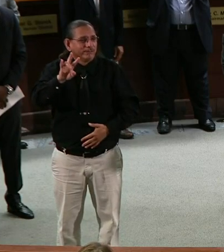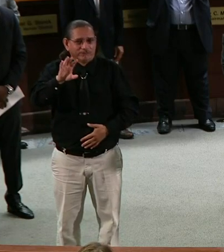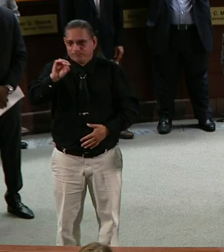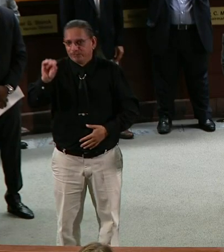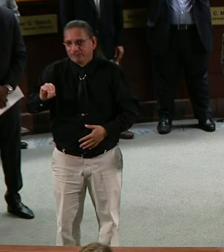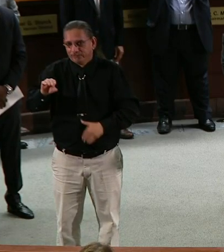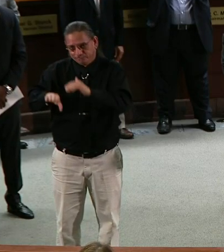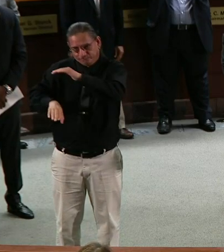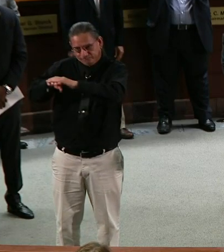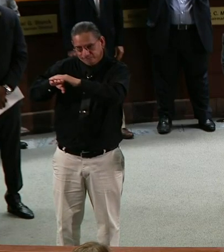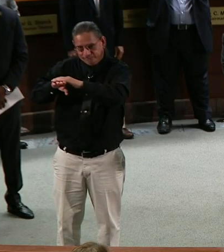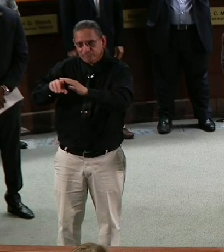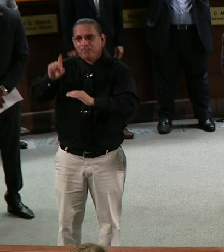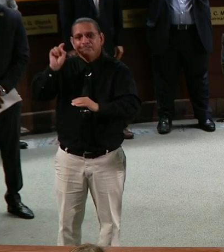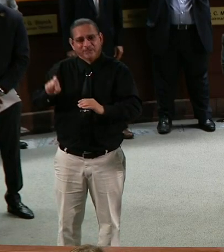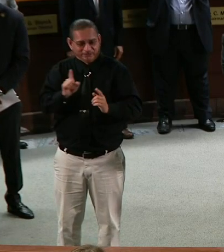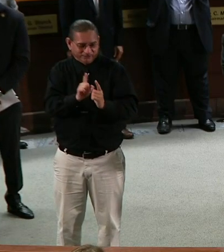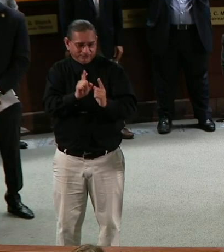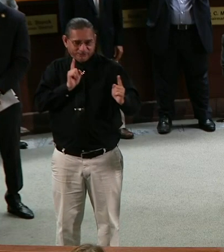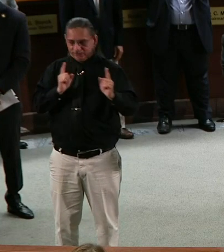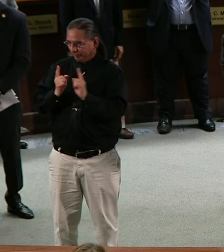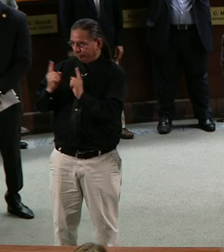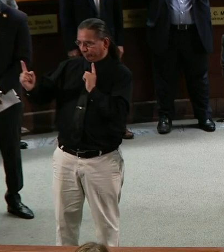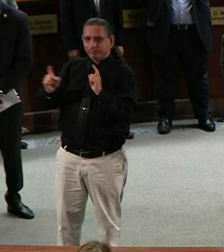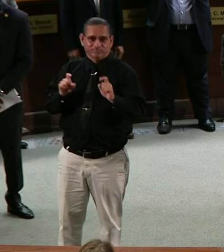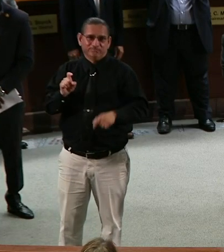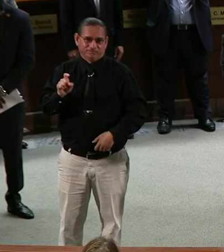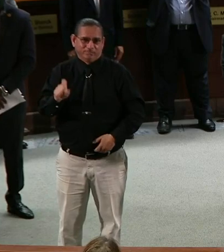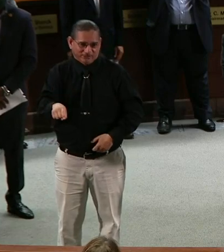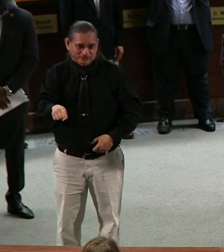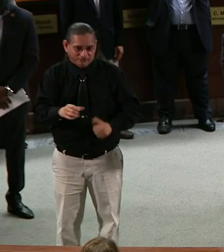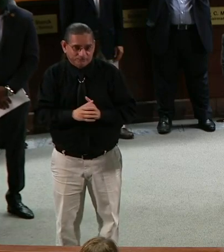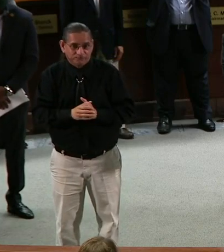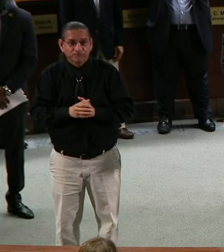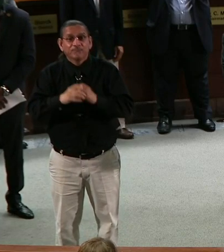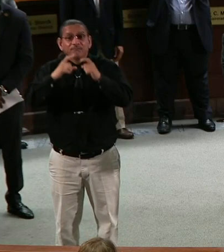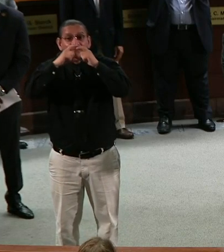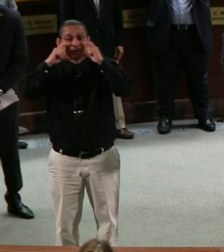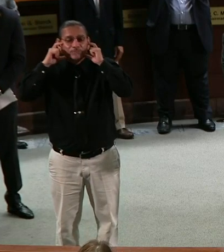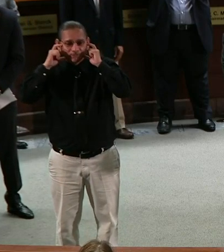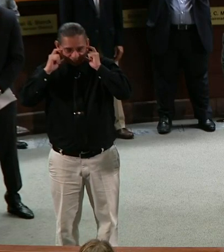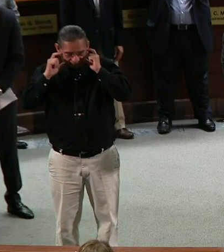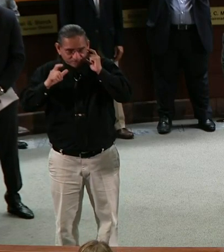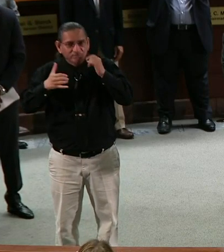75% OF CAPACITY WITH PHYSICAL